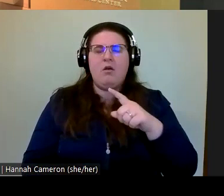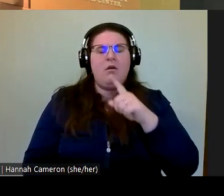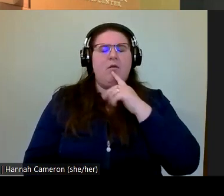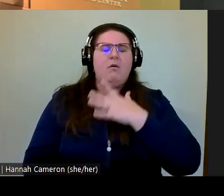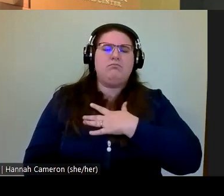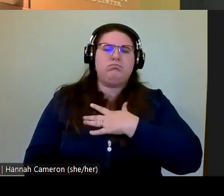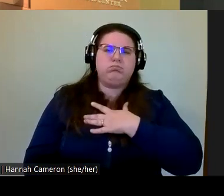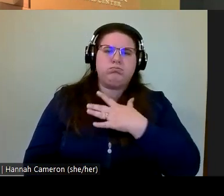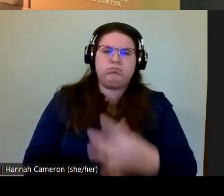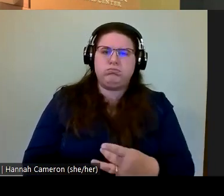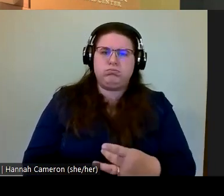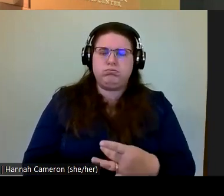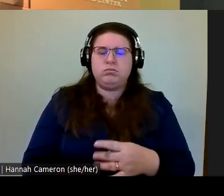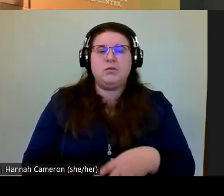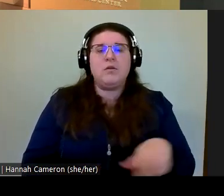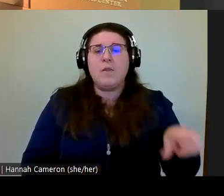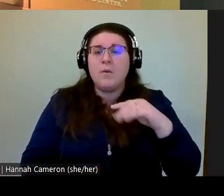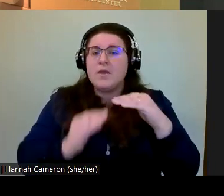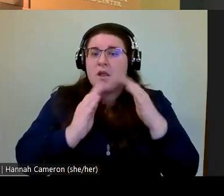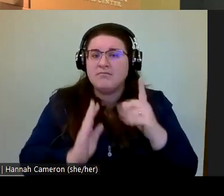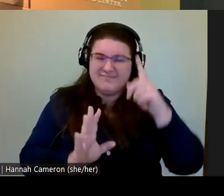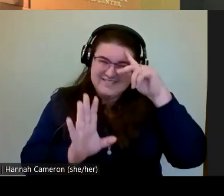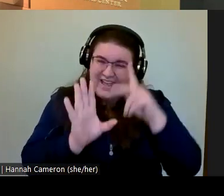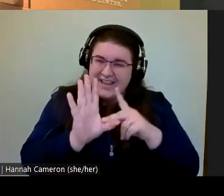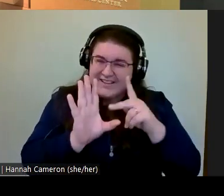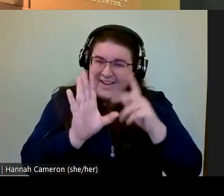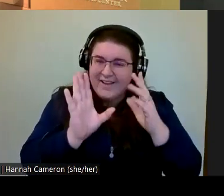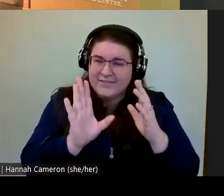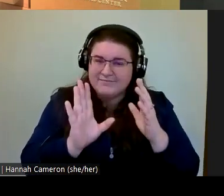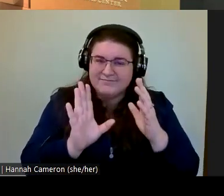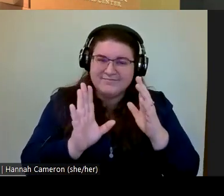my colleagues uh from our Psychiatry faculty who are doing this work when they're partnered with